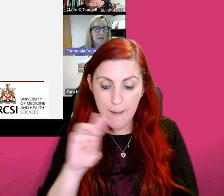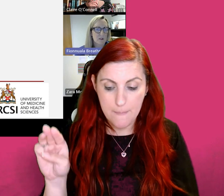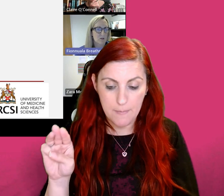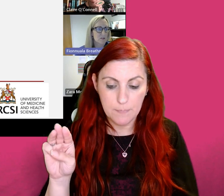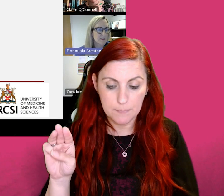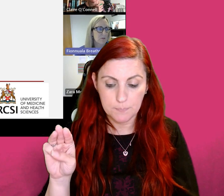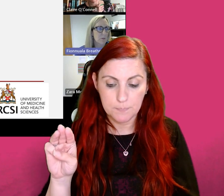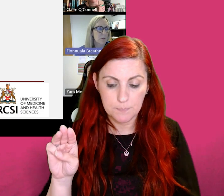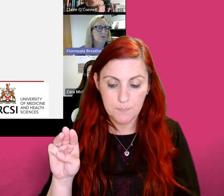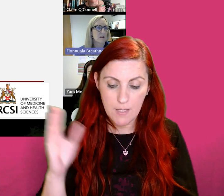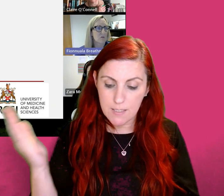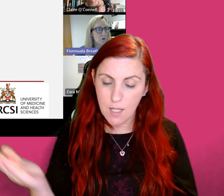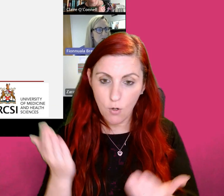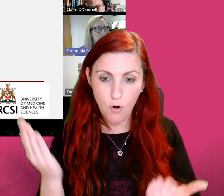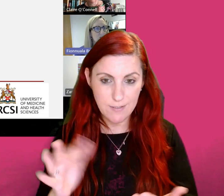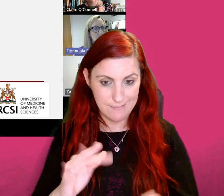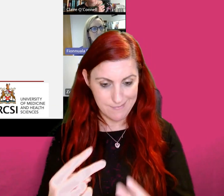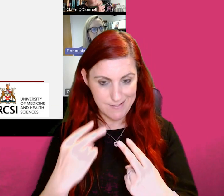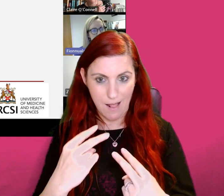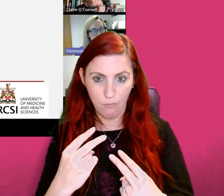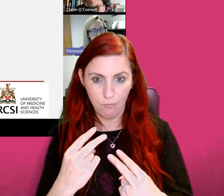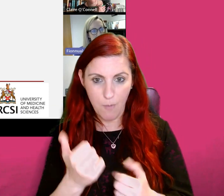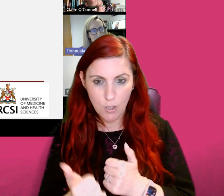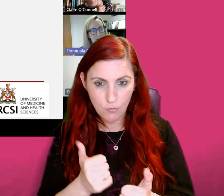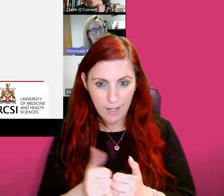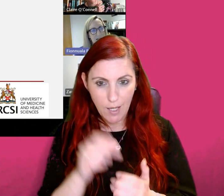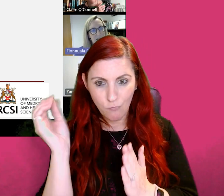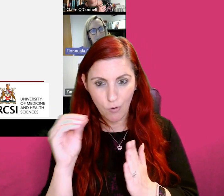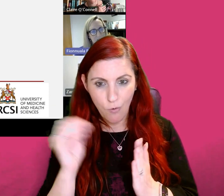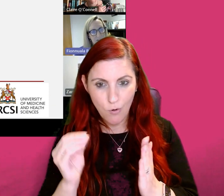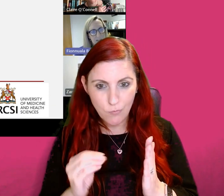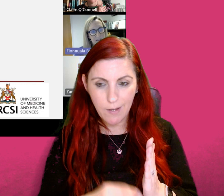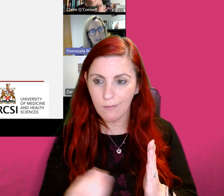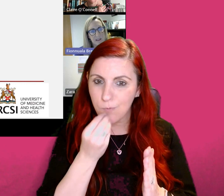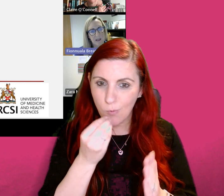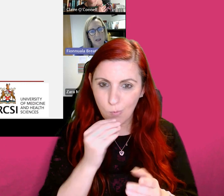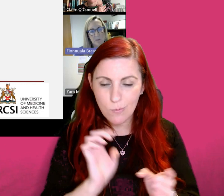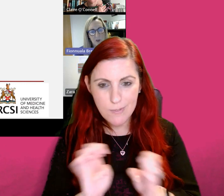that encouraged self-monitoring recording of dietry intake and exercise and facilitating